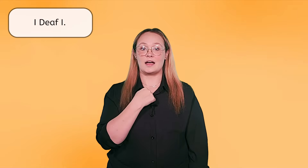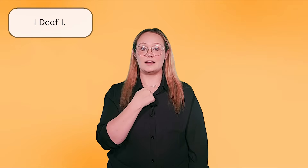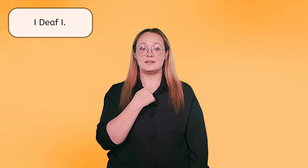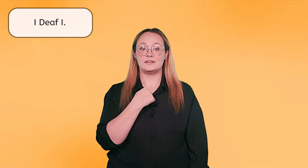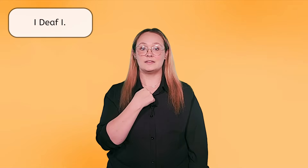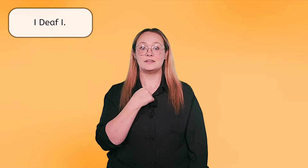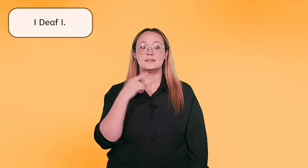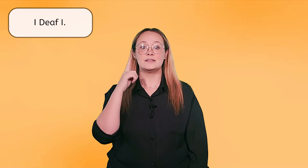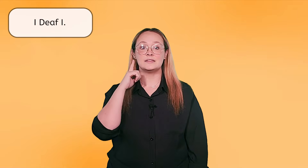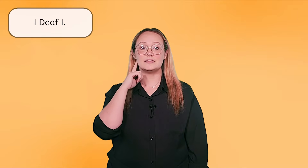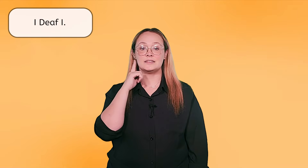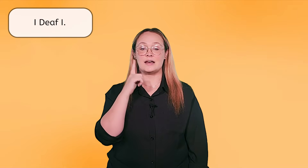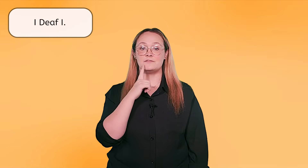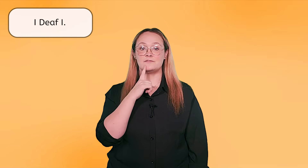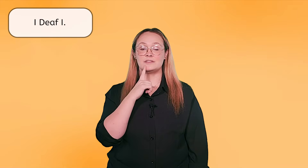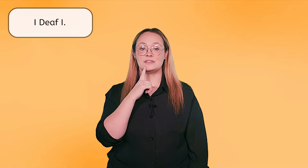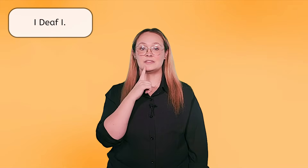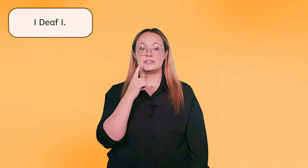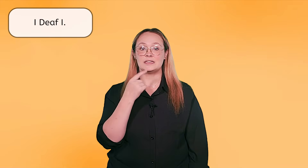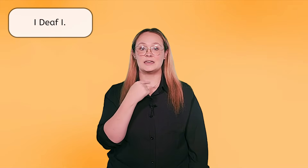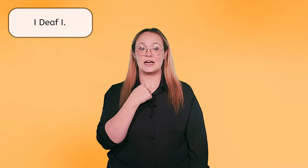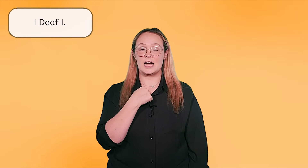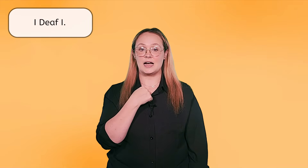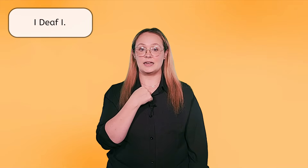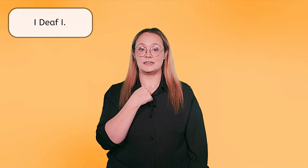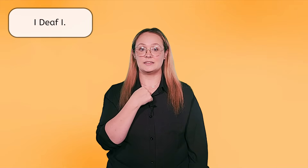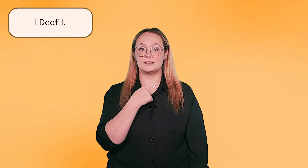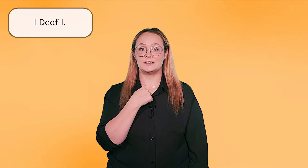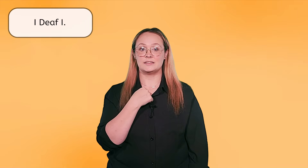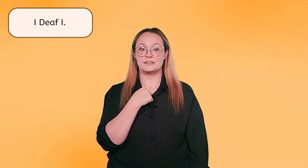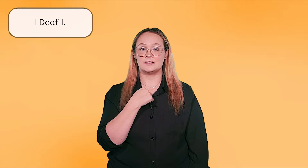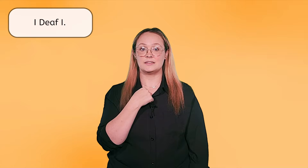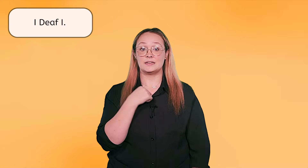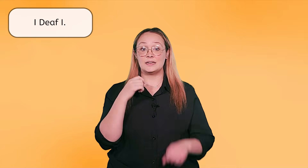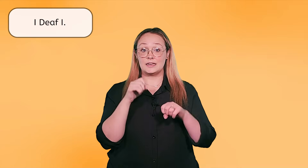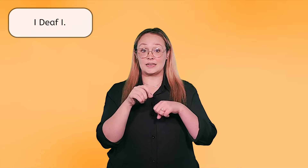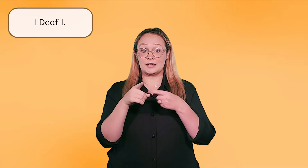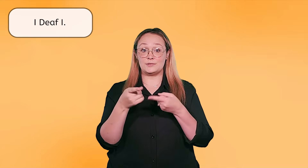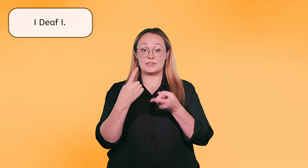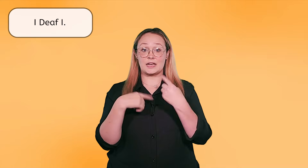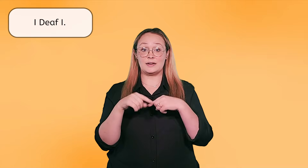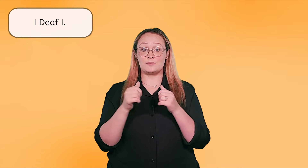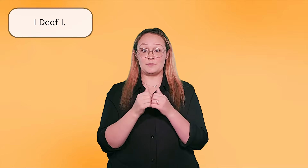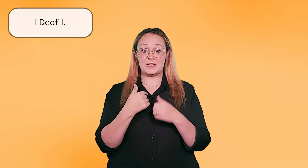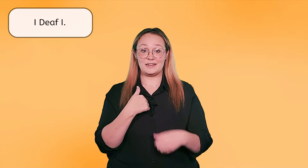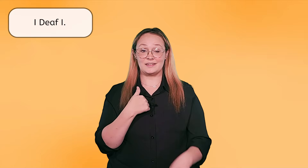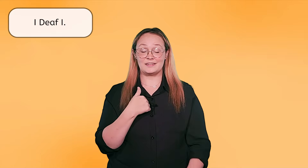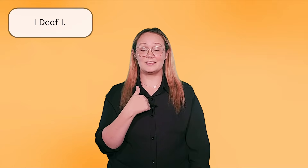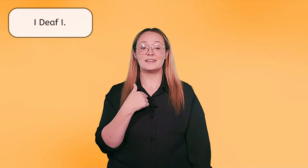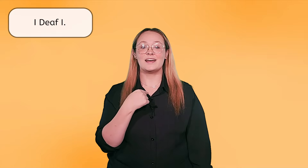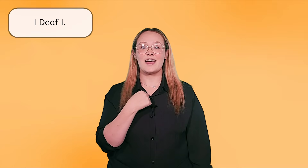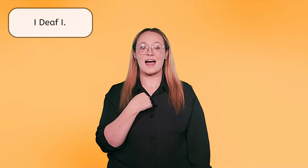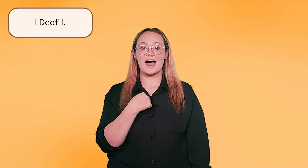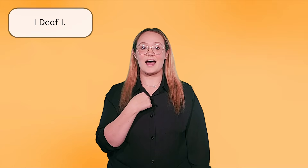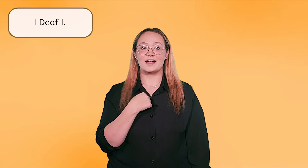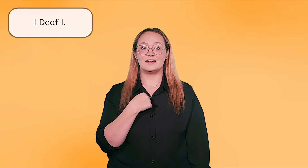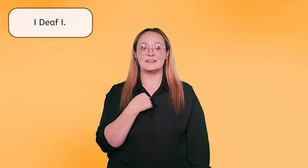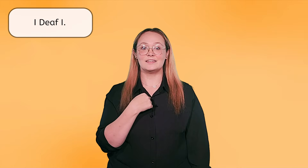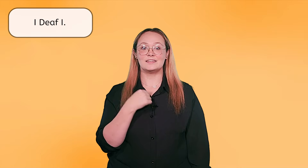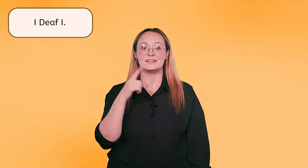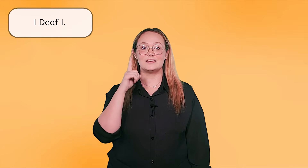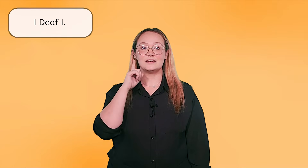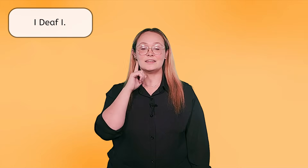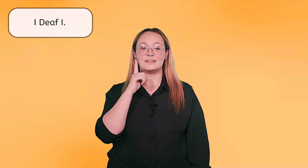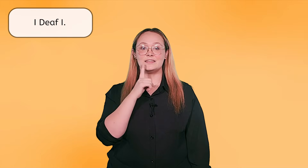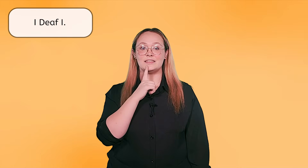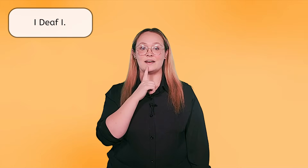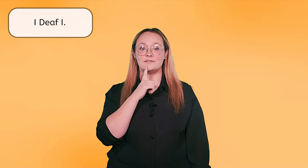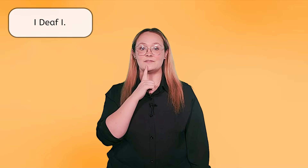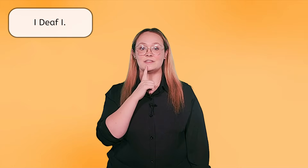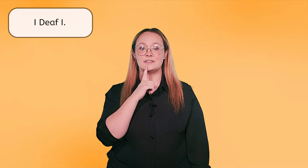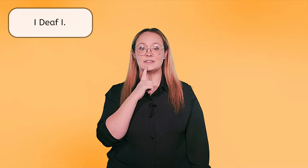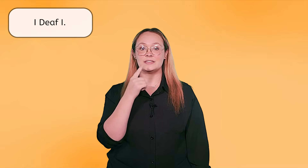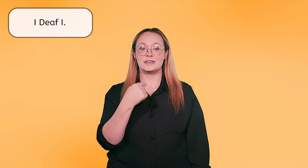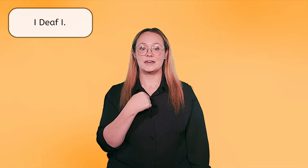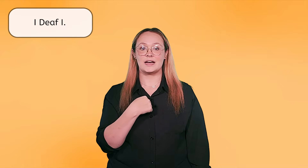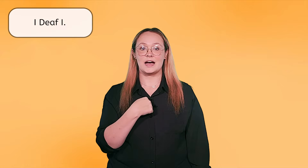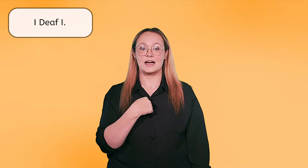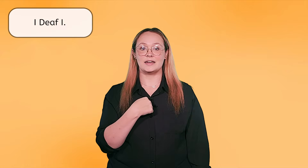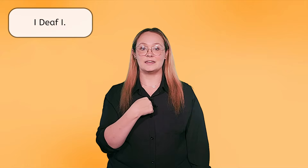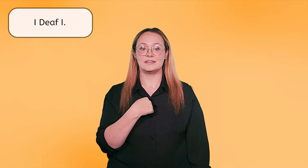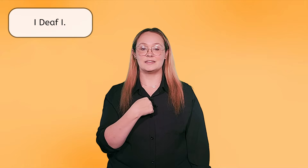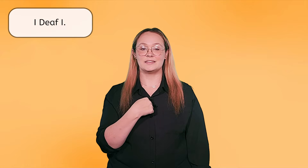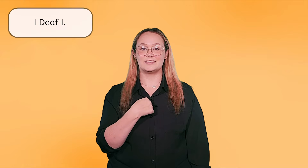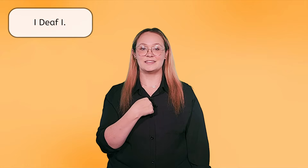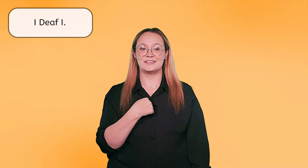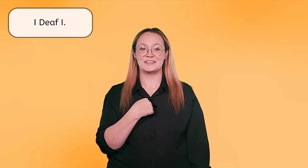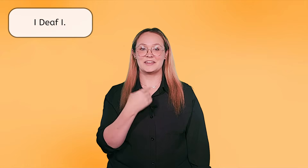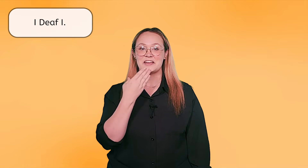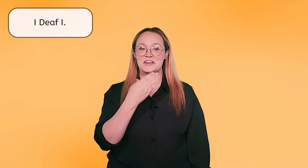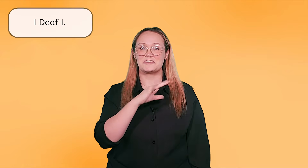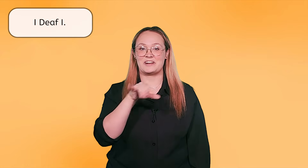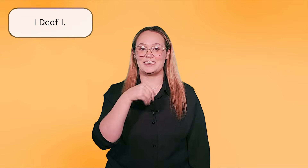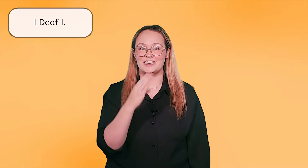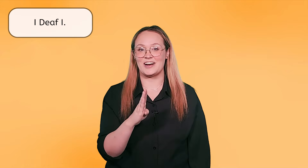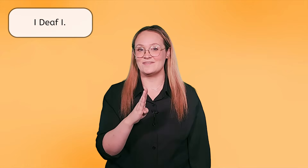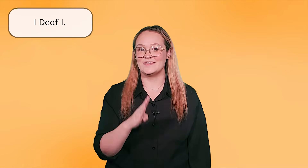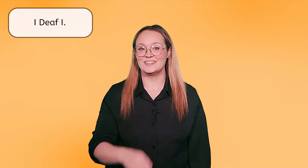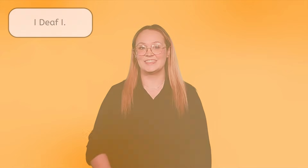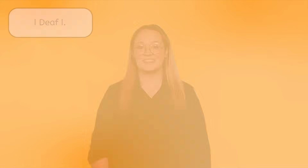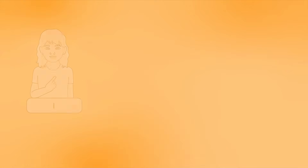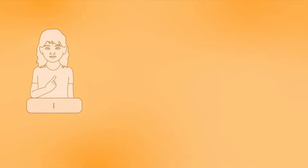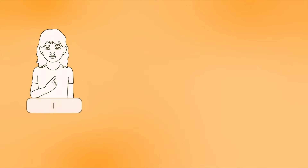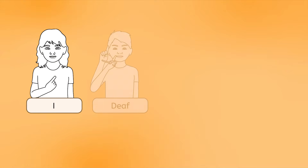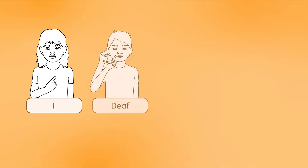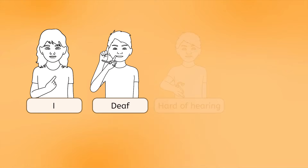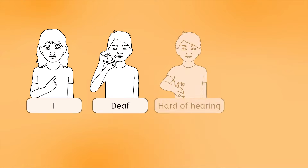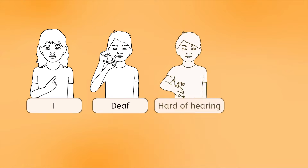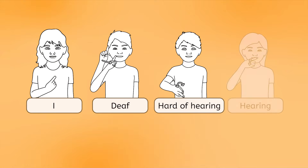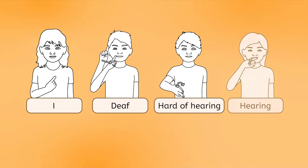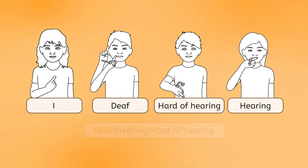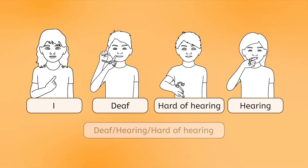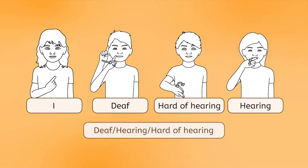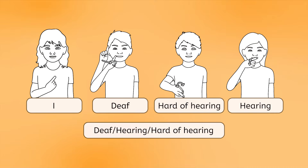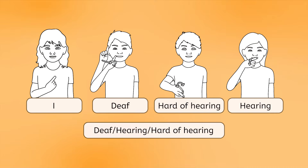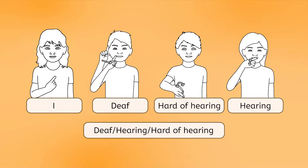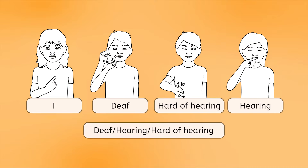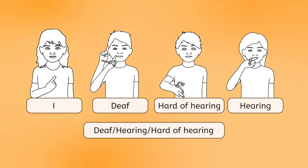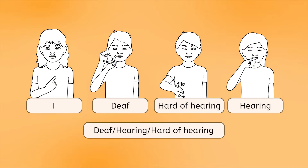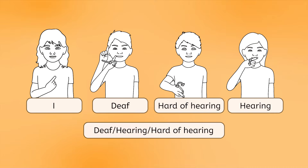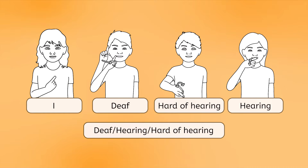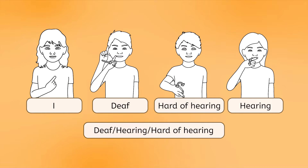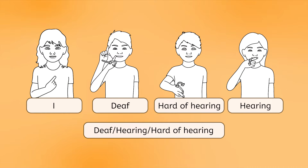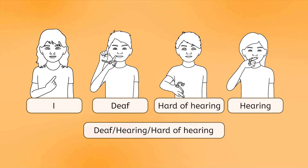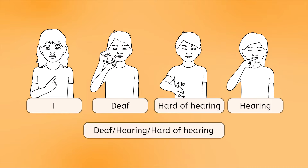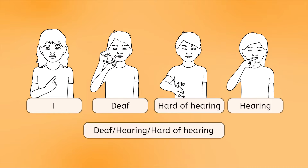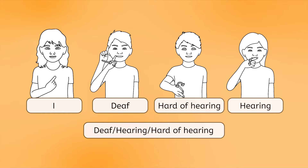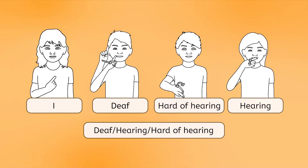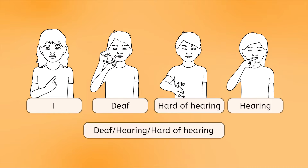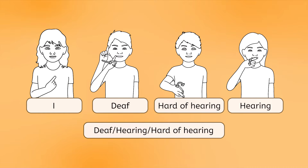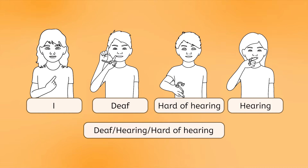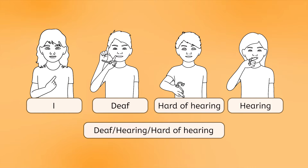I Deaf I. Can you sign it with me? I Deaf I. Great job! How would you introduce yourself as Deaf,